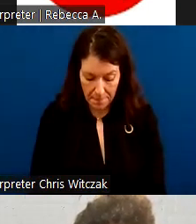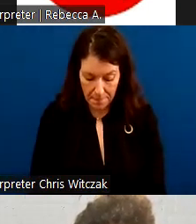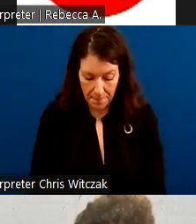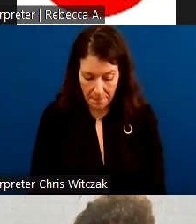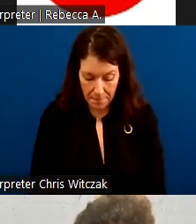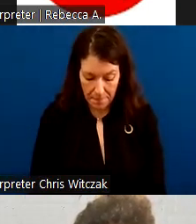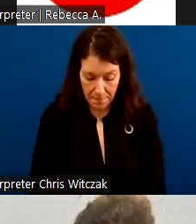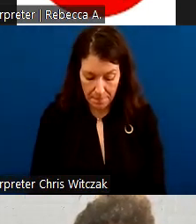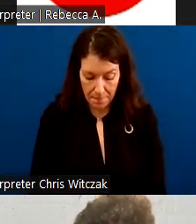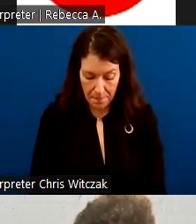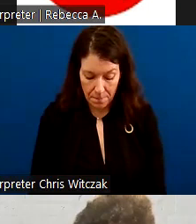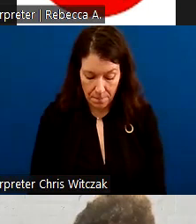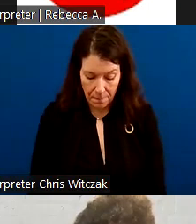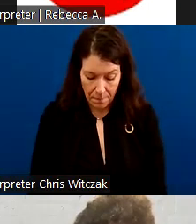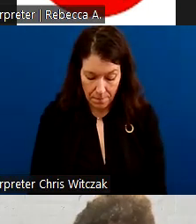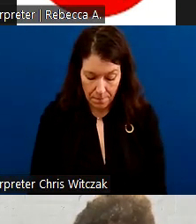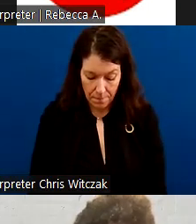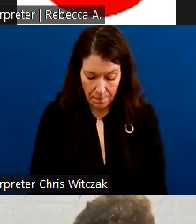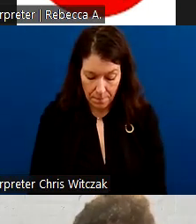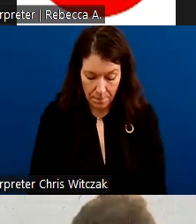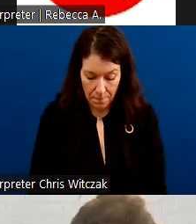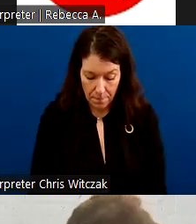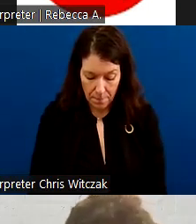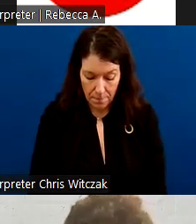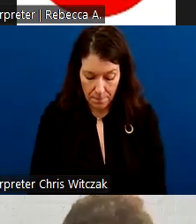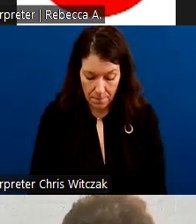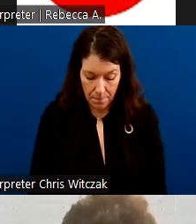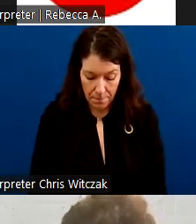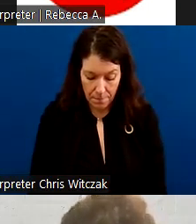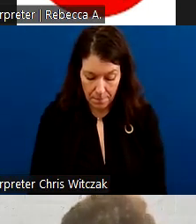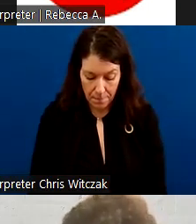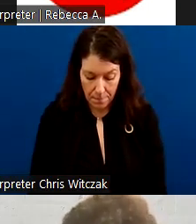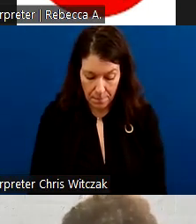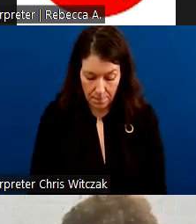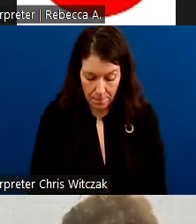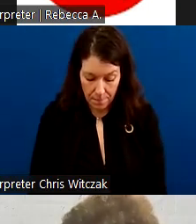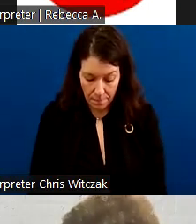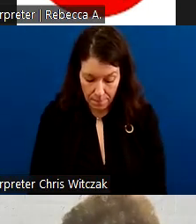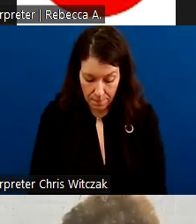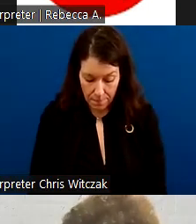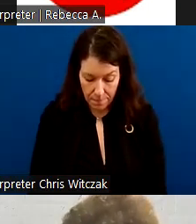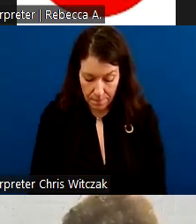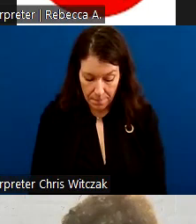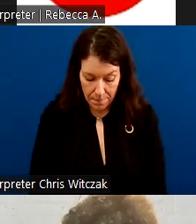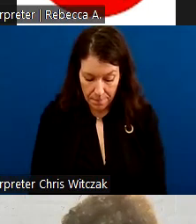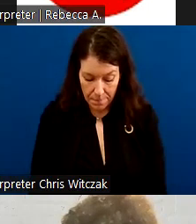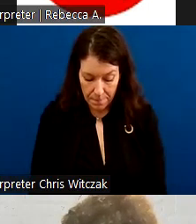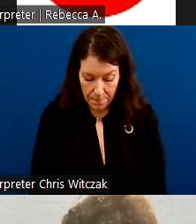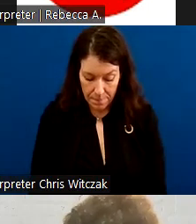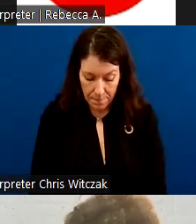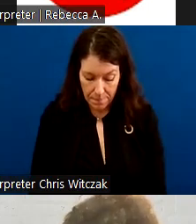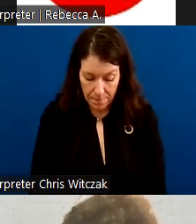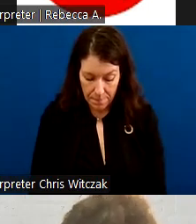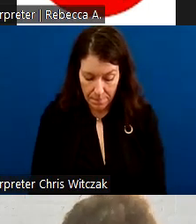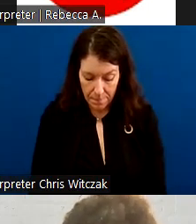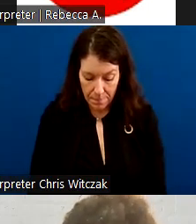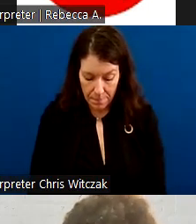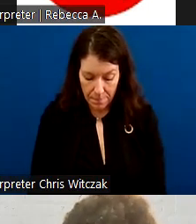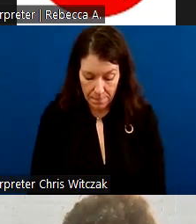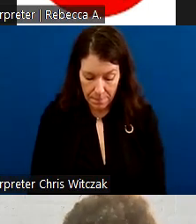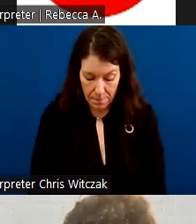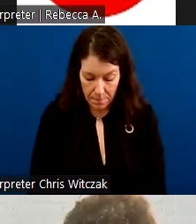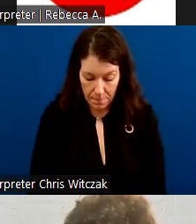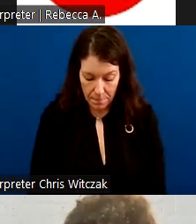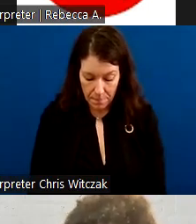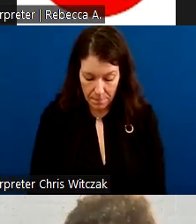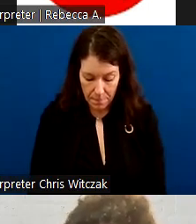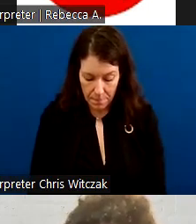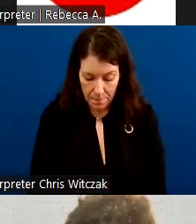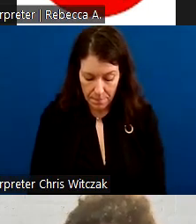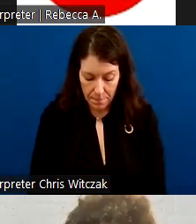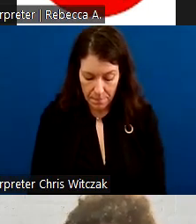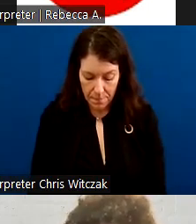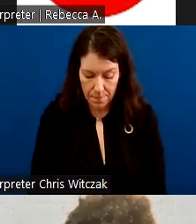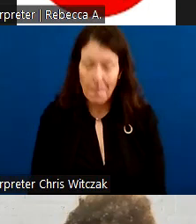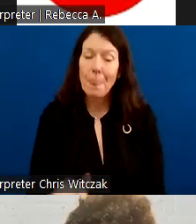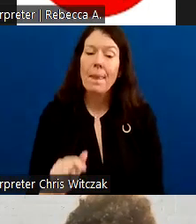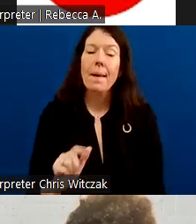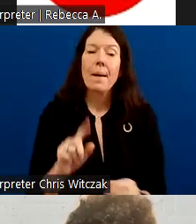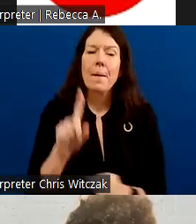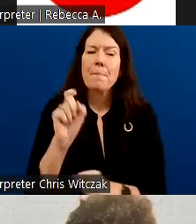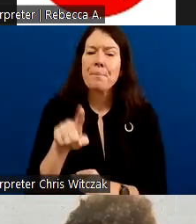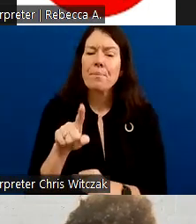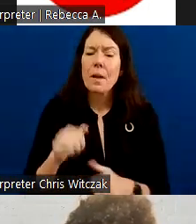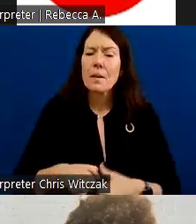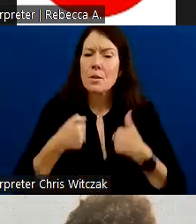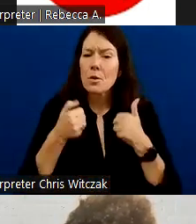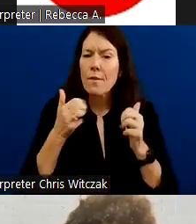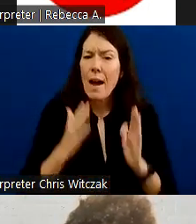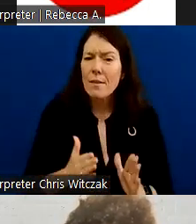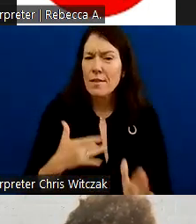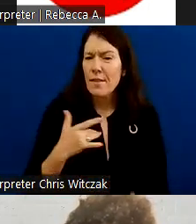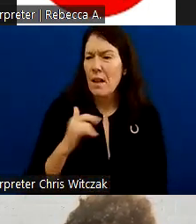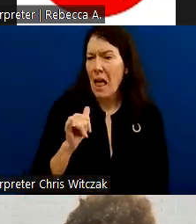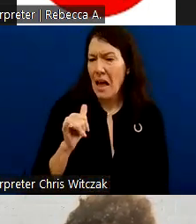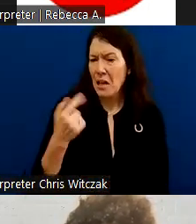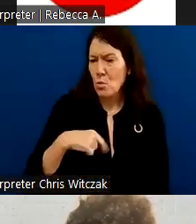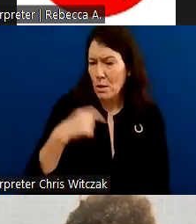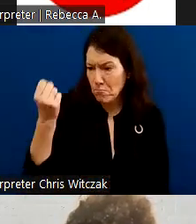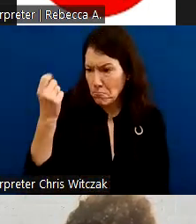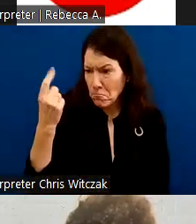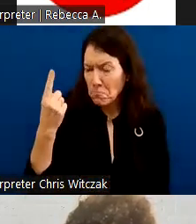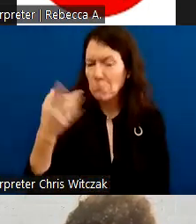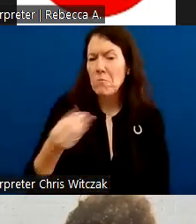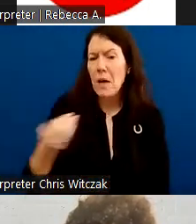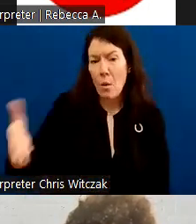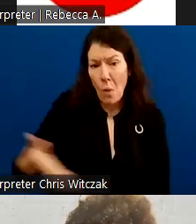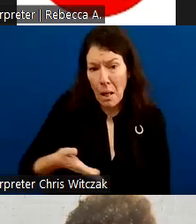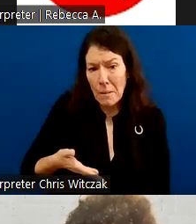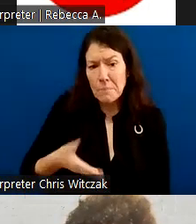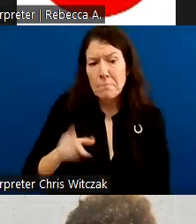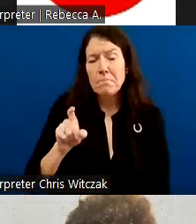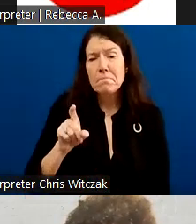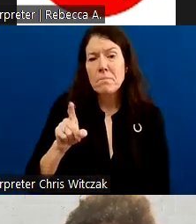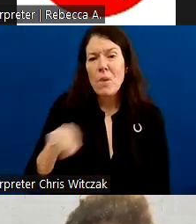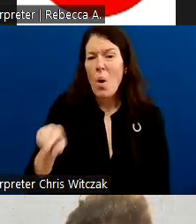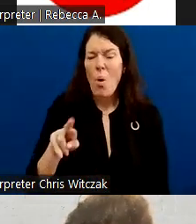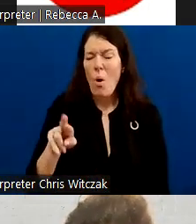and would survivors feel understood and unwelcomed or would they feel judged? yes we're adding